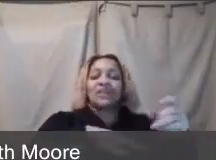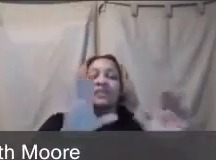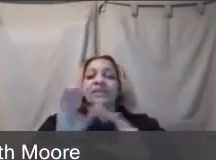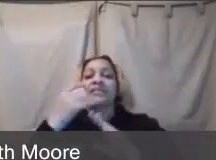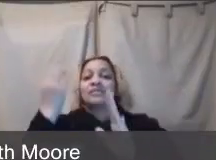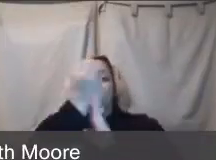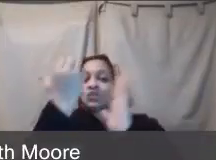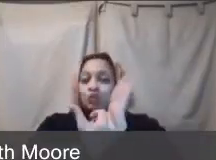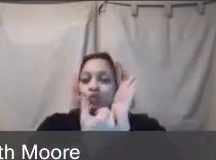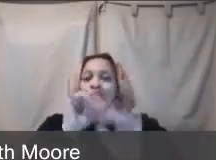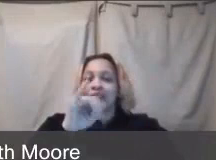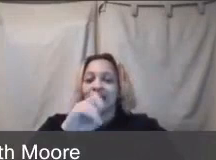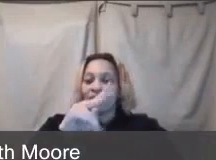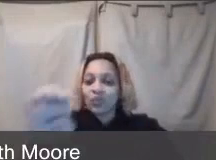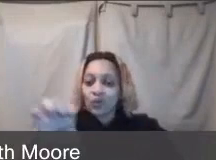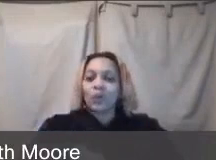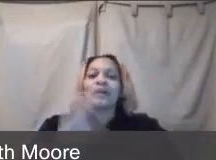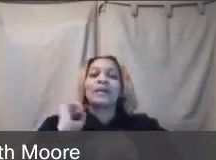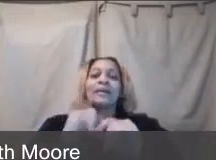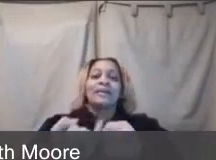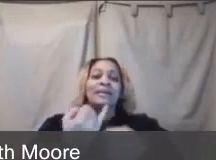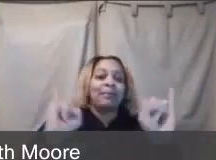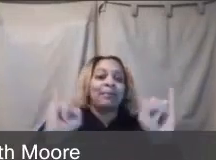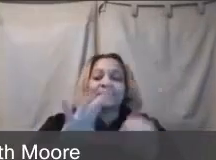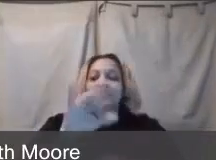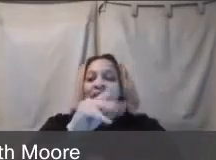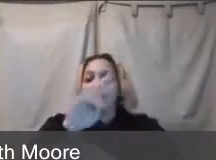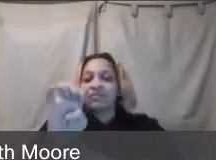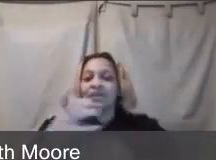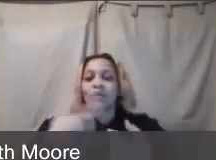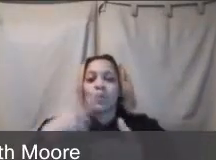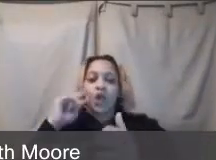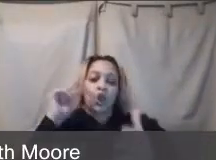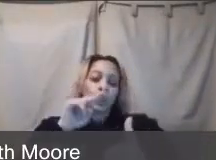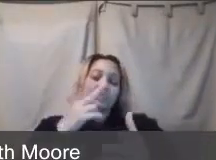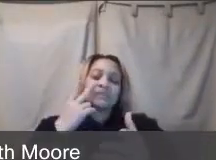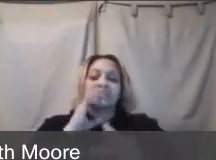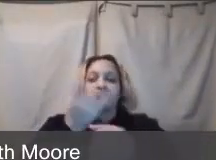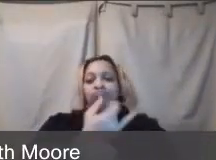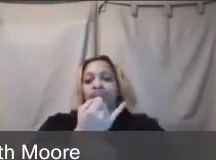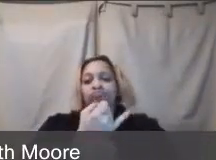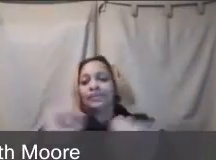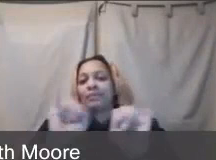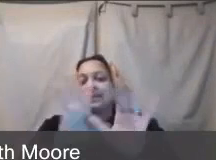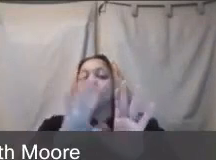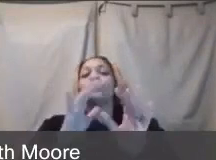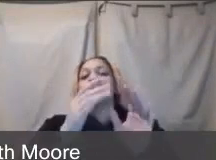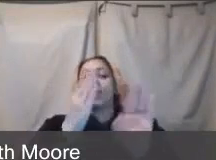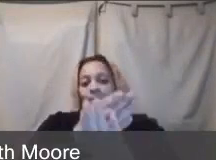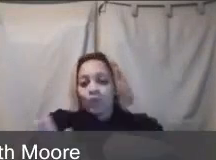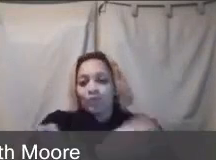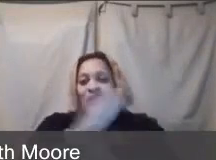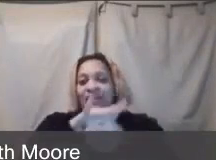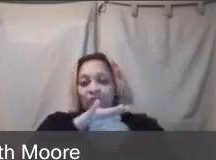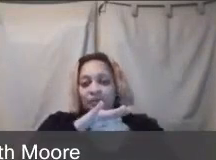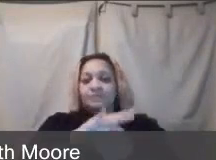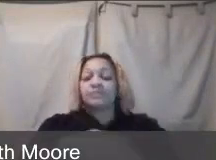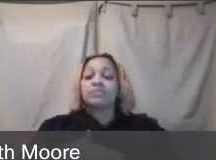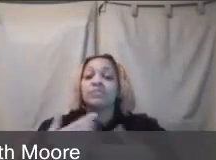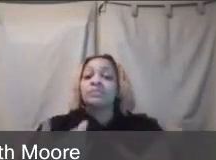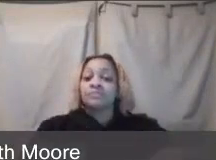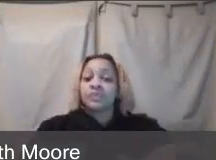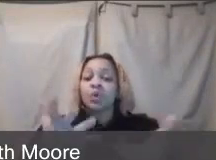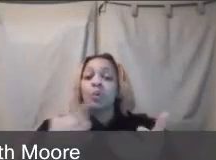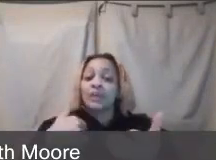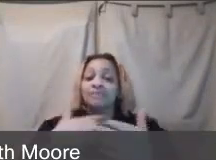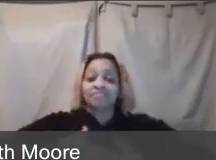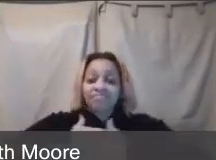Independents Avenue, we're looking at some safety improvements in those areas as well. So, again, we're really excited about partnering with the district of Columbia.